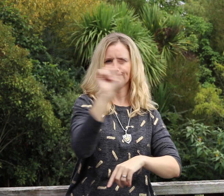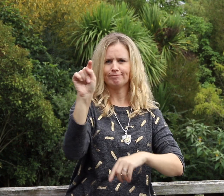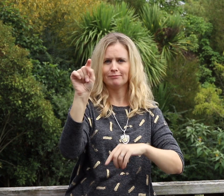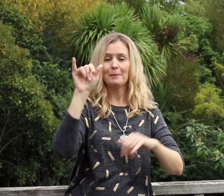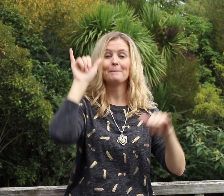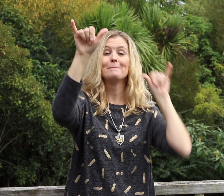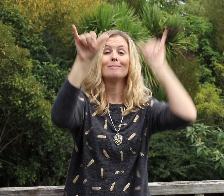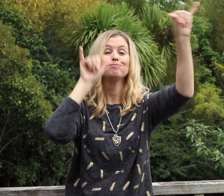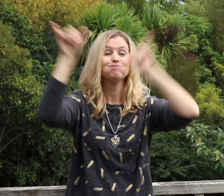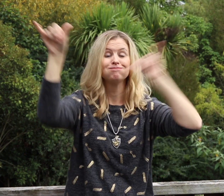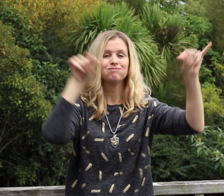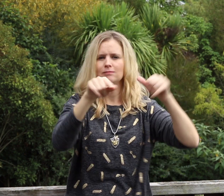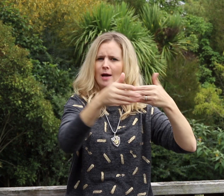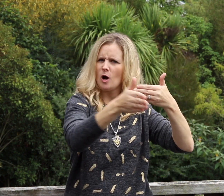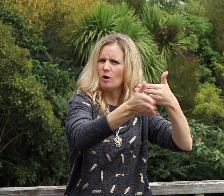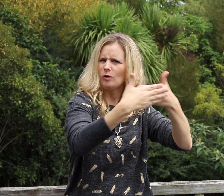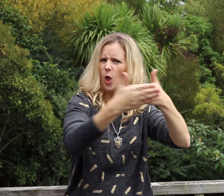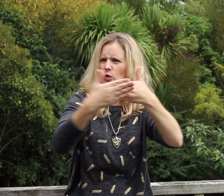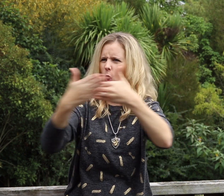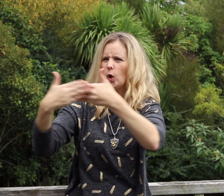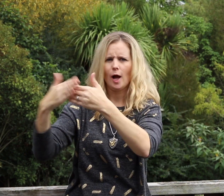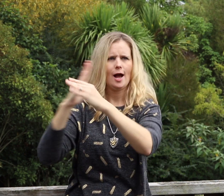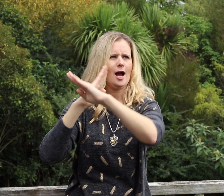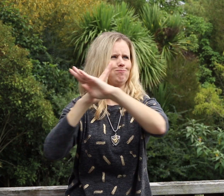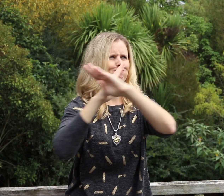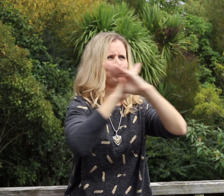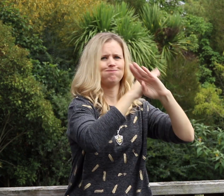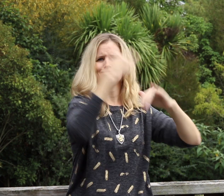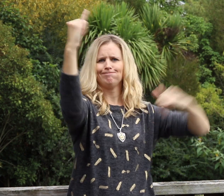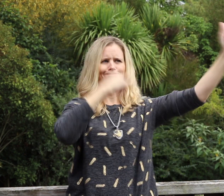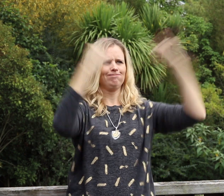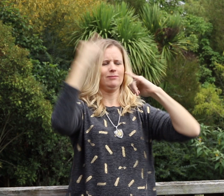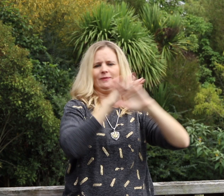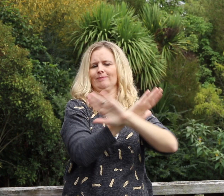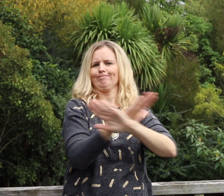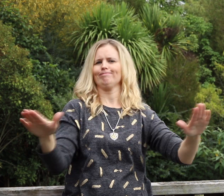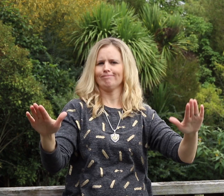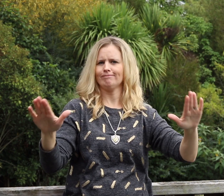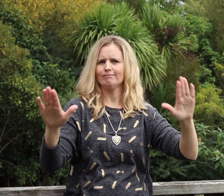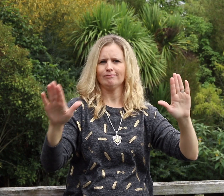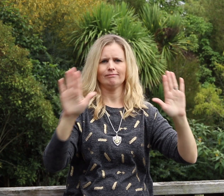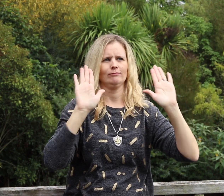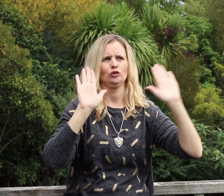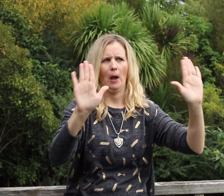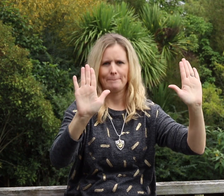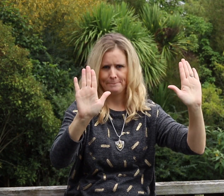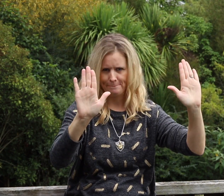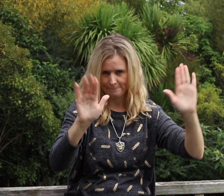as well as all international flights with borders closed.